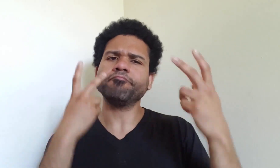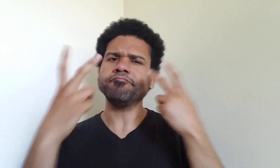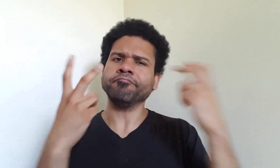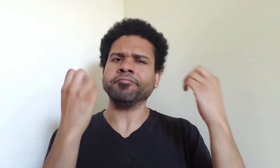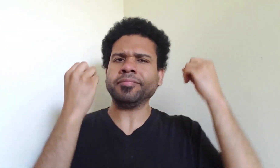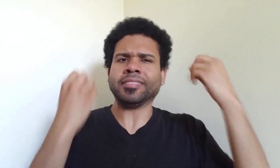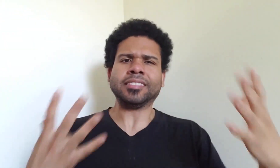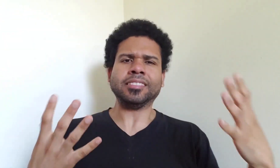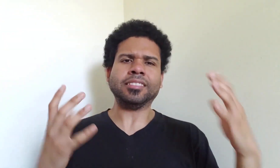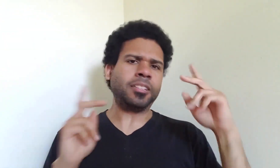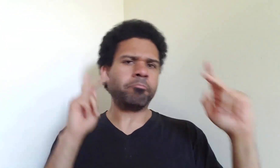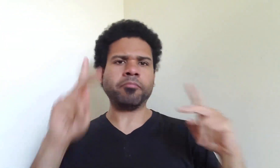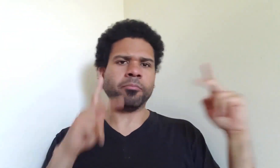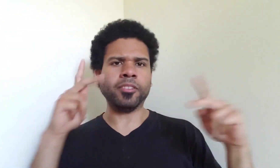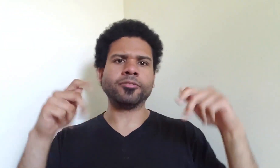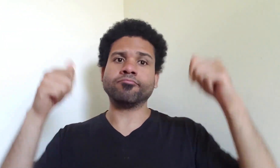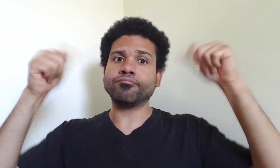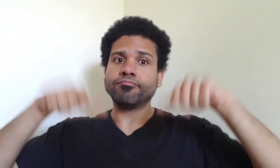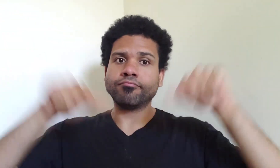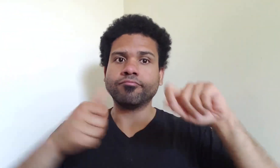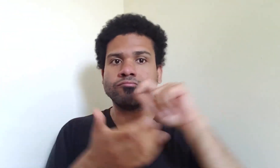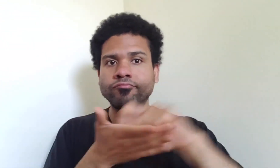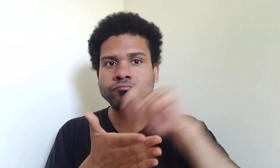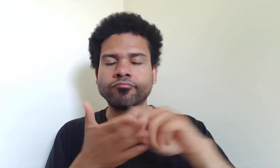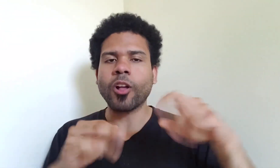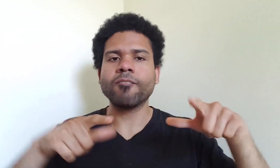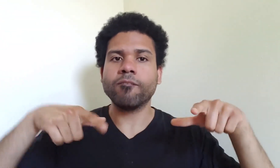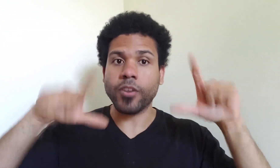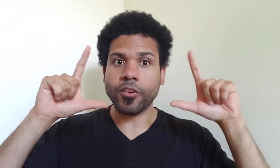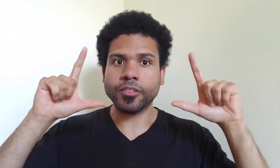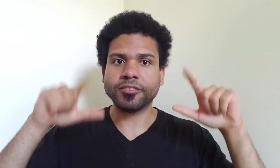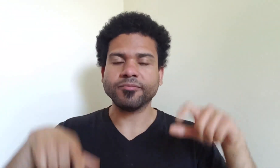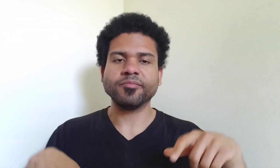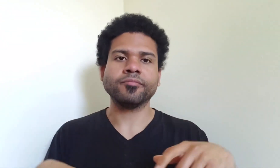You might have seen many people making posts, blogs or vlogs...